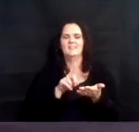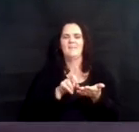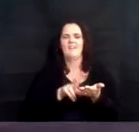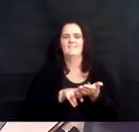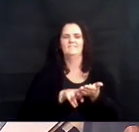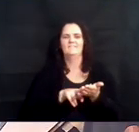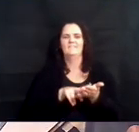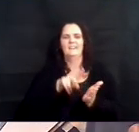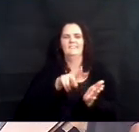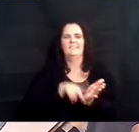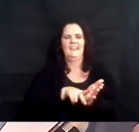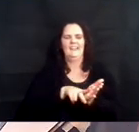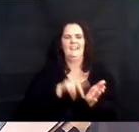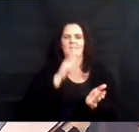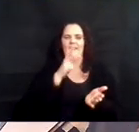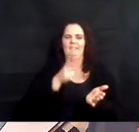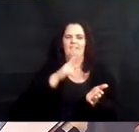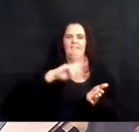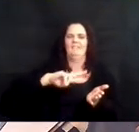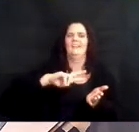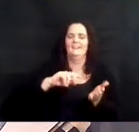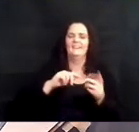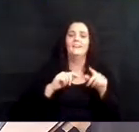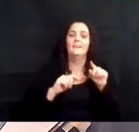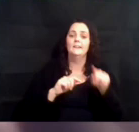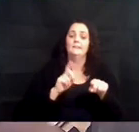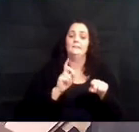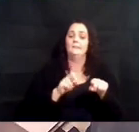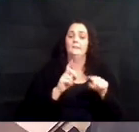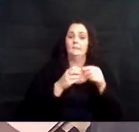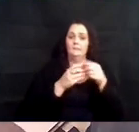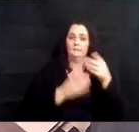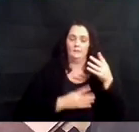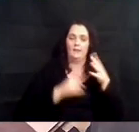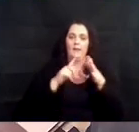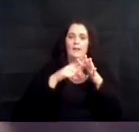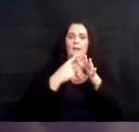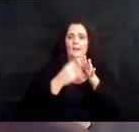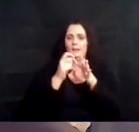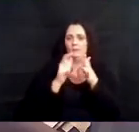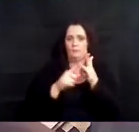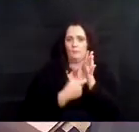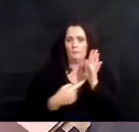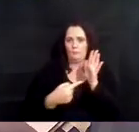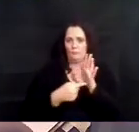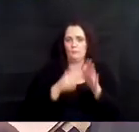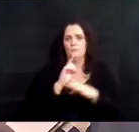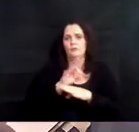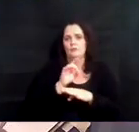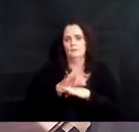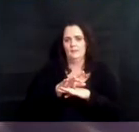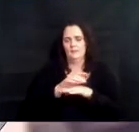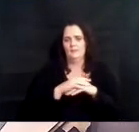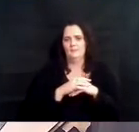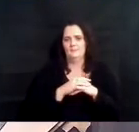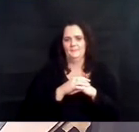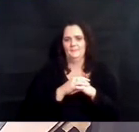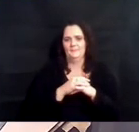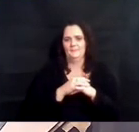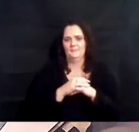If I click that ‘share’ icon, I'll open up a secondary menu there that says ‘Export Movie’, and if I hit ‘Export Movie’,